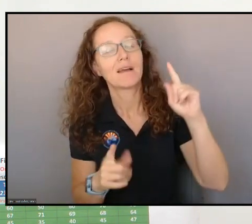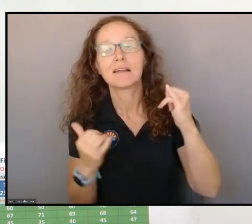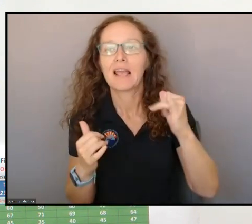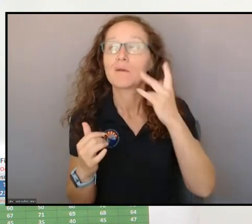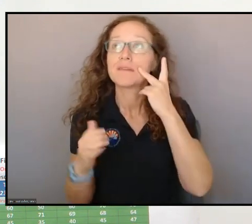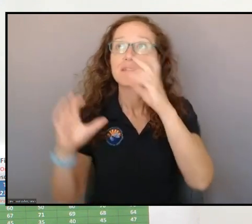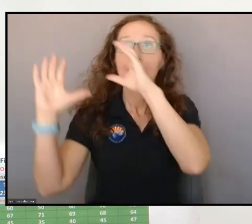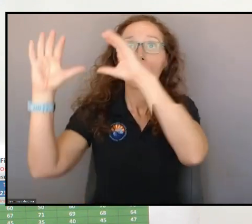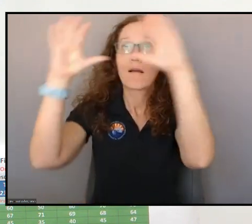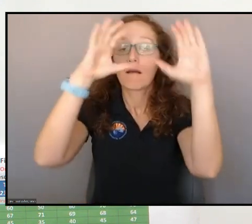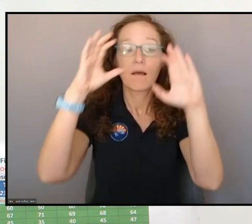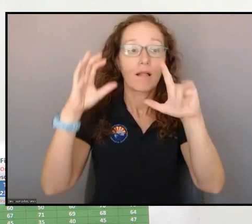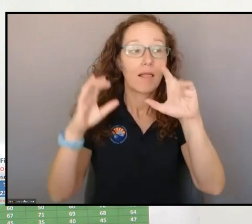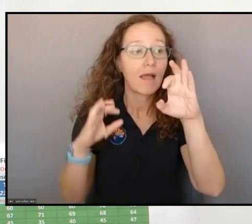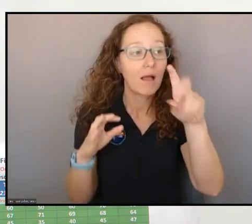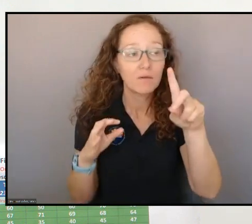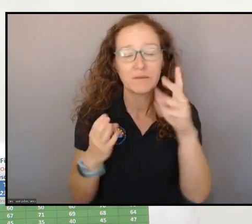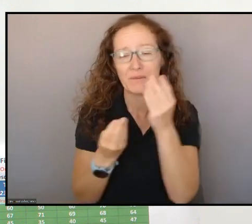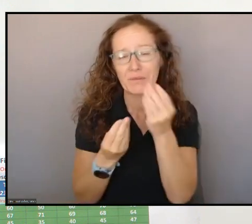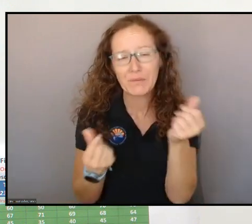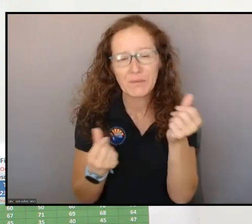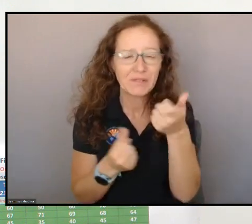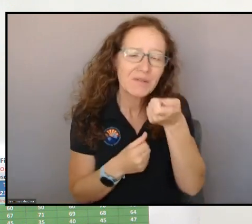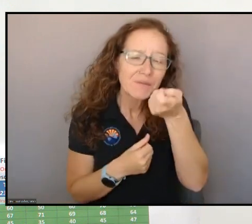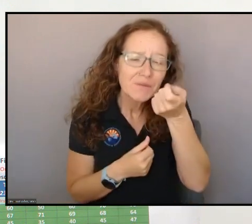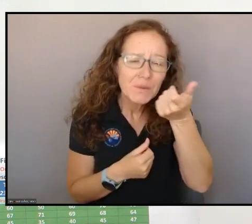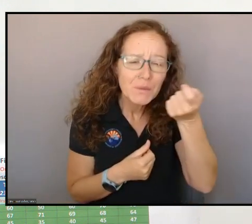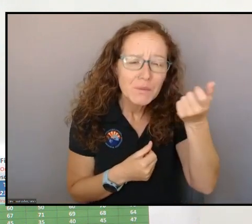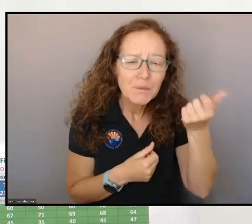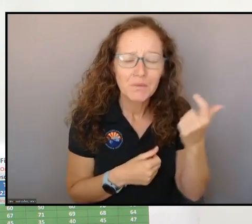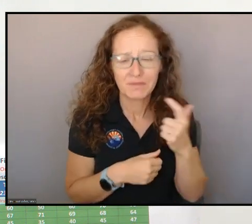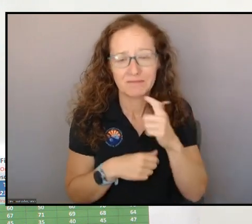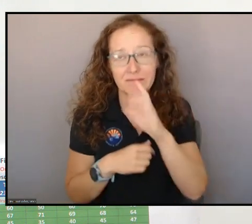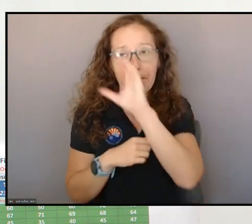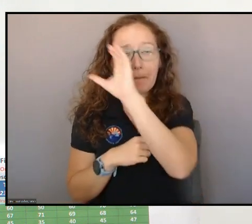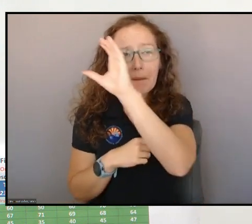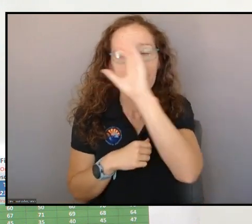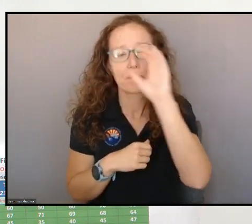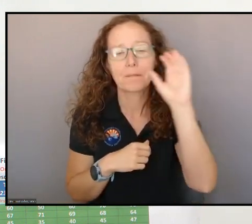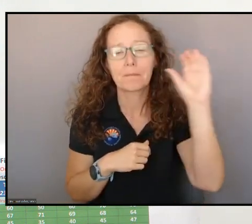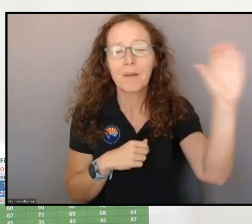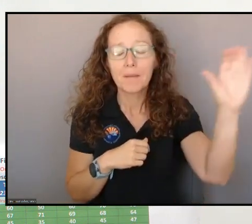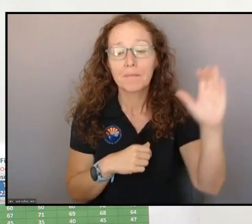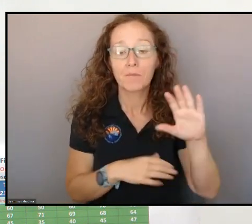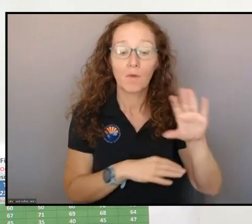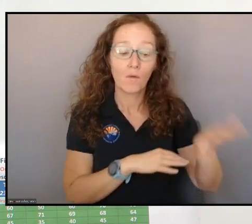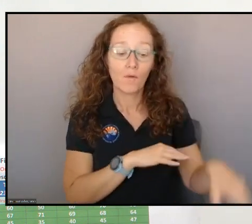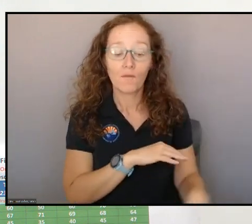morning. Uh we had quite a bit overnight, but as the sun came up today, kind of burned off some of those clouds and so now